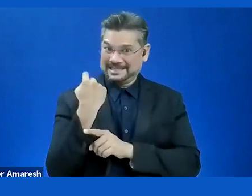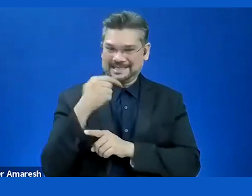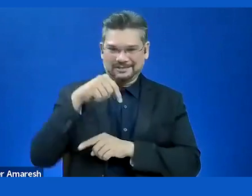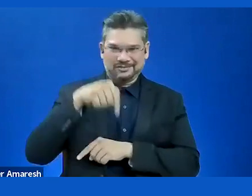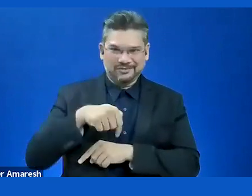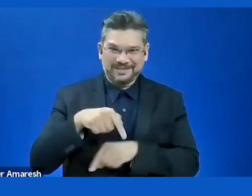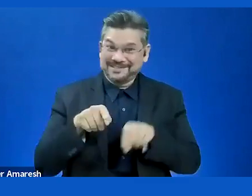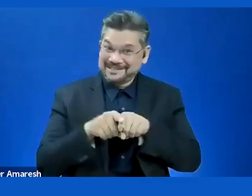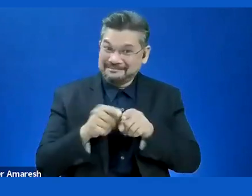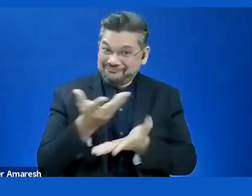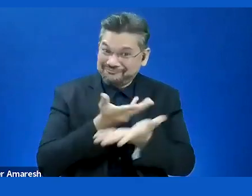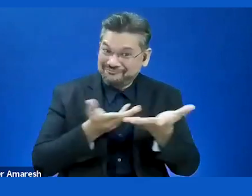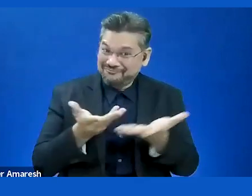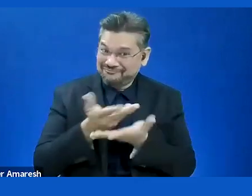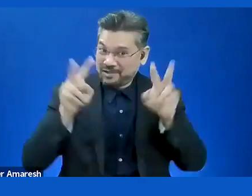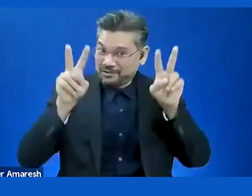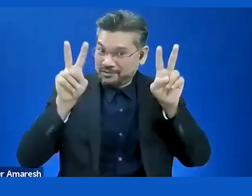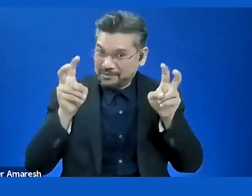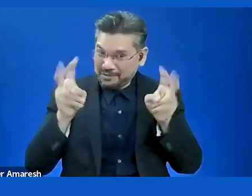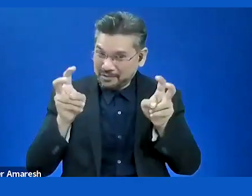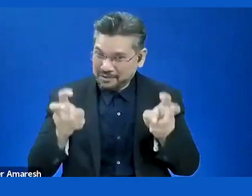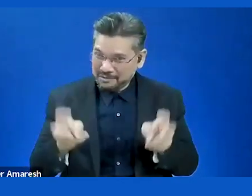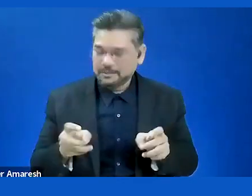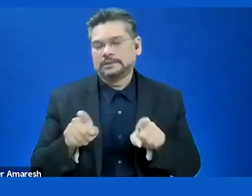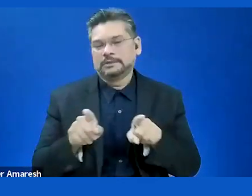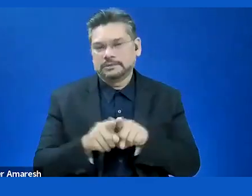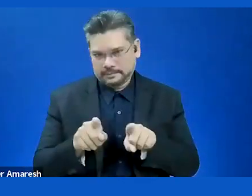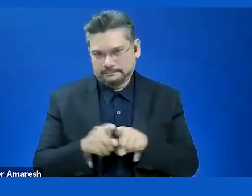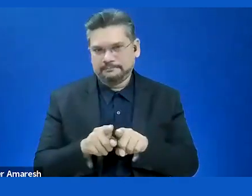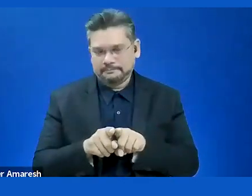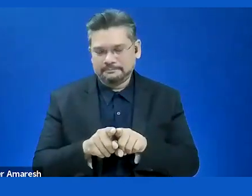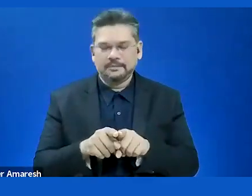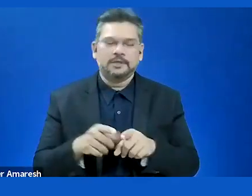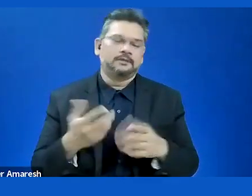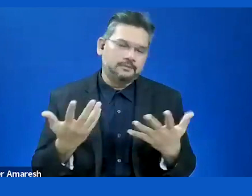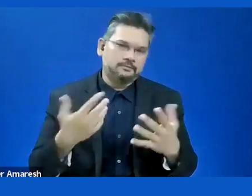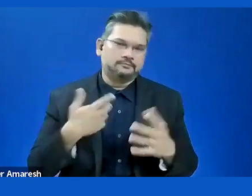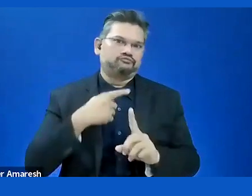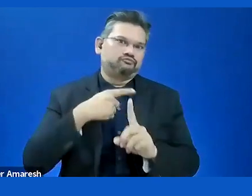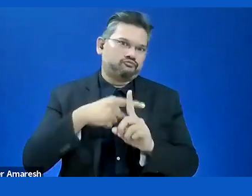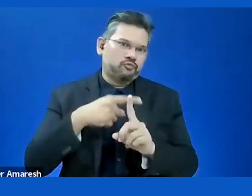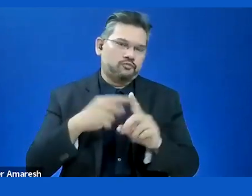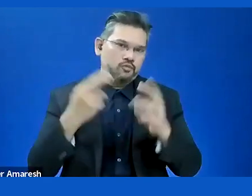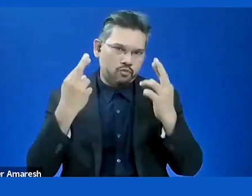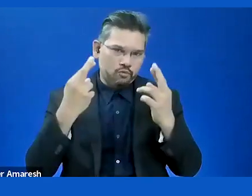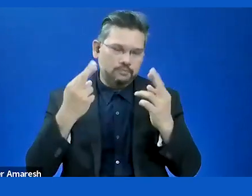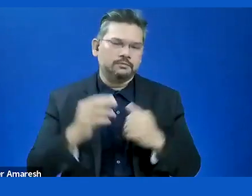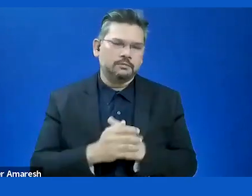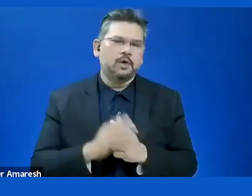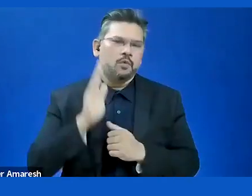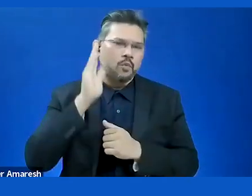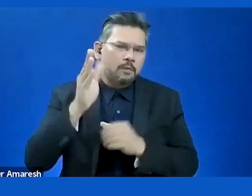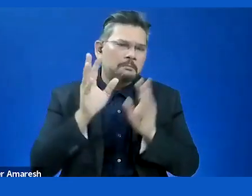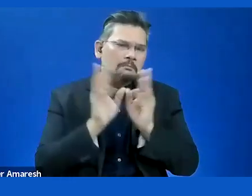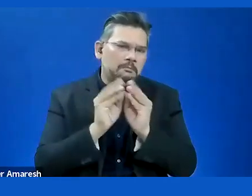transparent about it. The minutes and outcomes of the meetings are all publicly available.